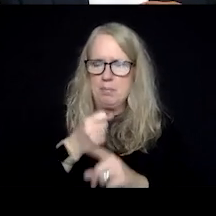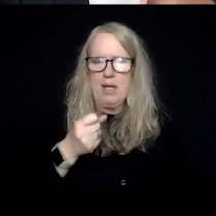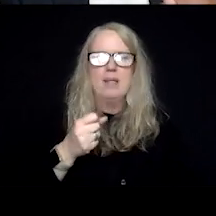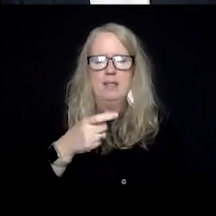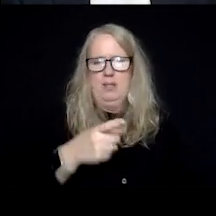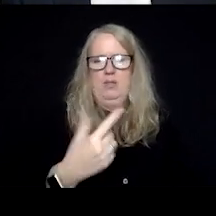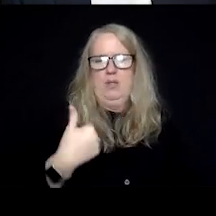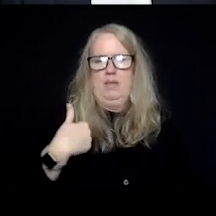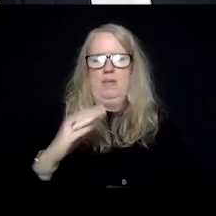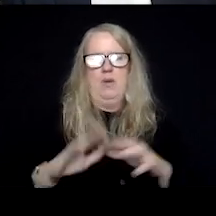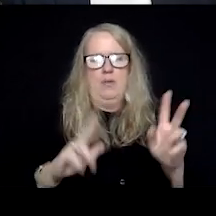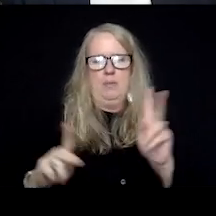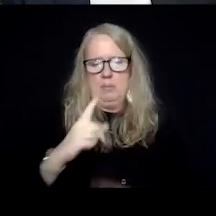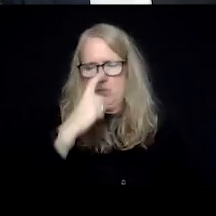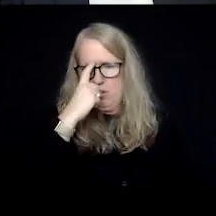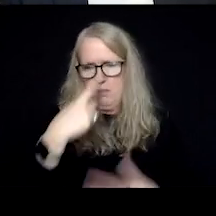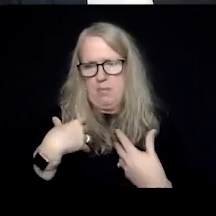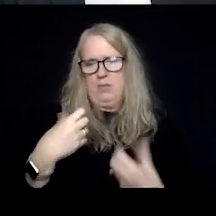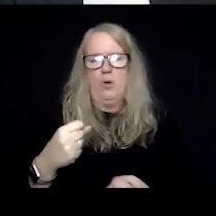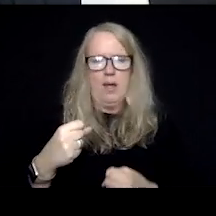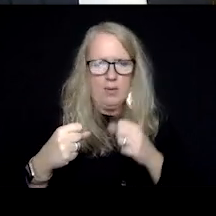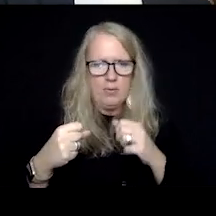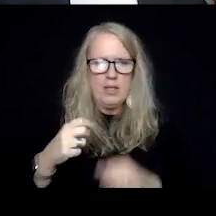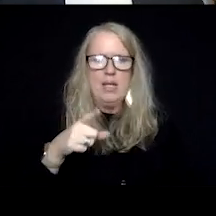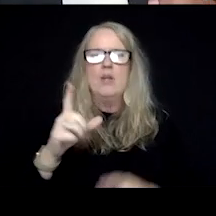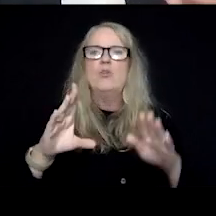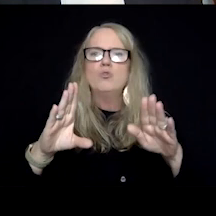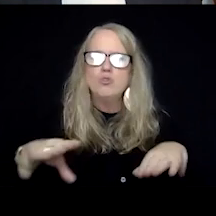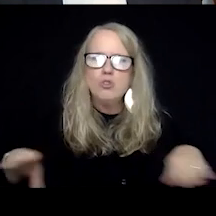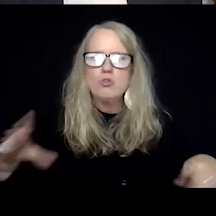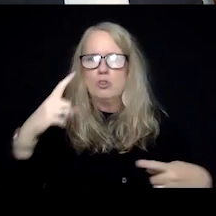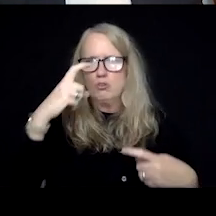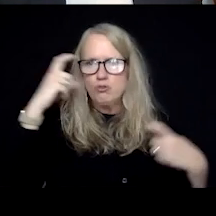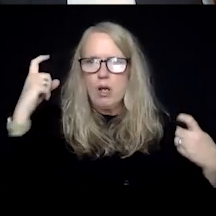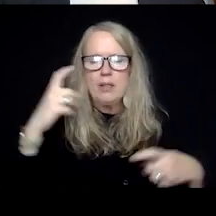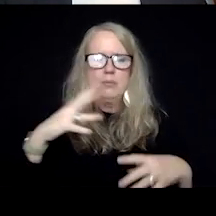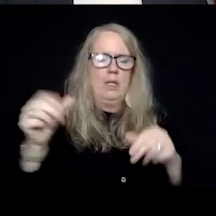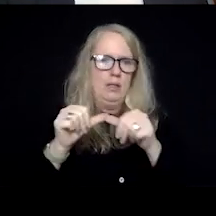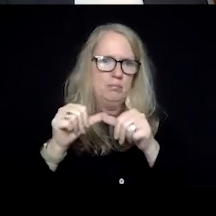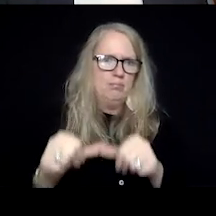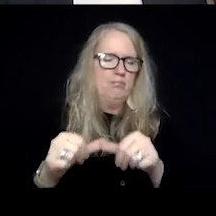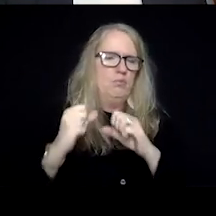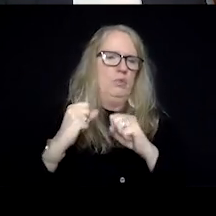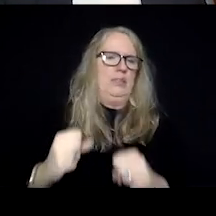MENTAL HEALTH AND THIS ONE IS ON TRAUMA AND RESILIENCE. THIS ONE